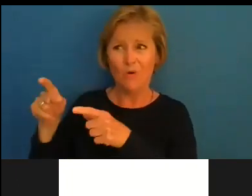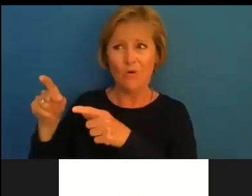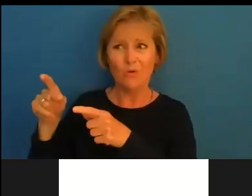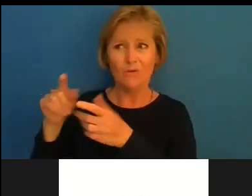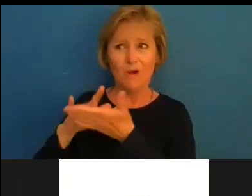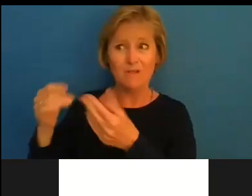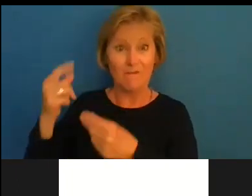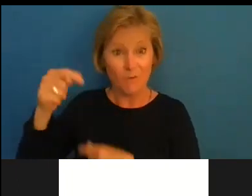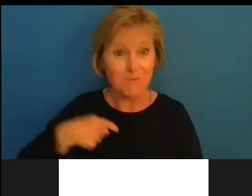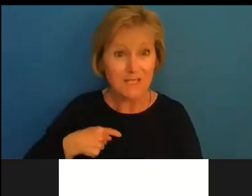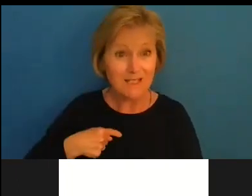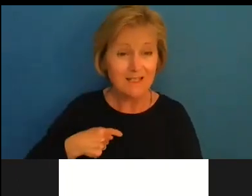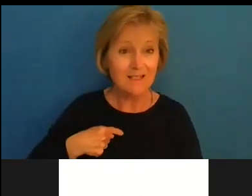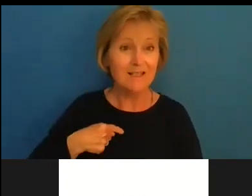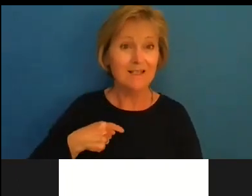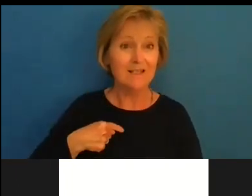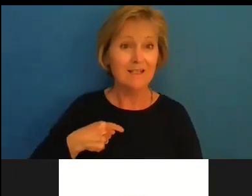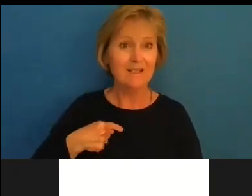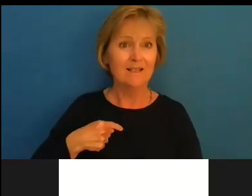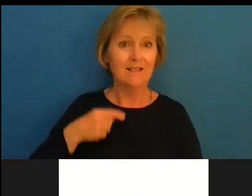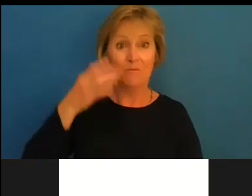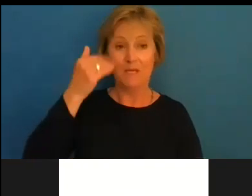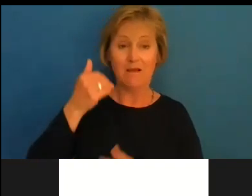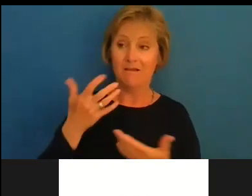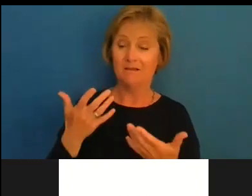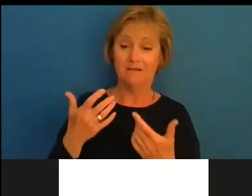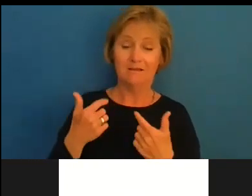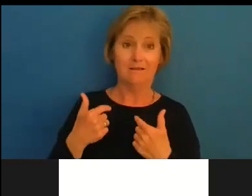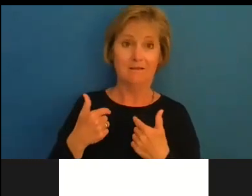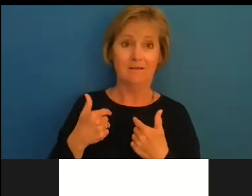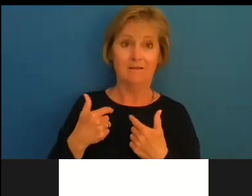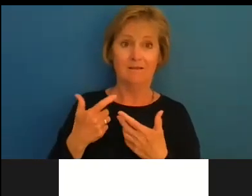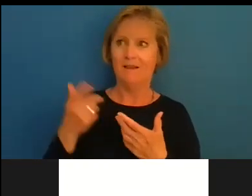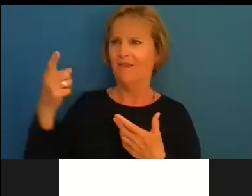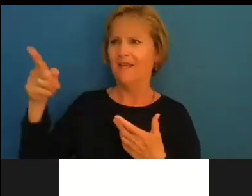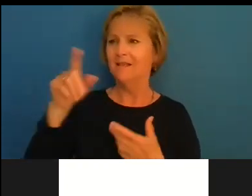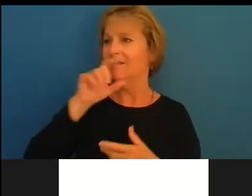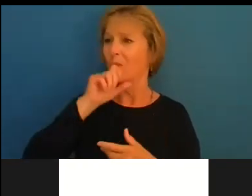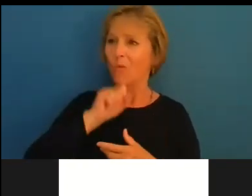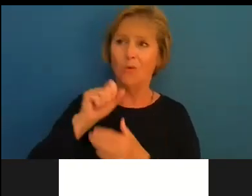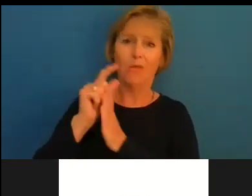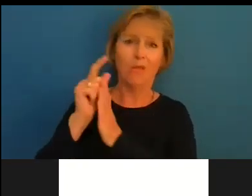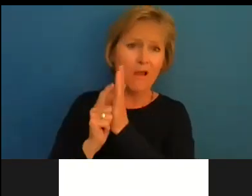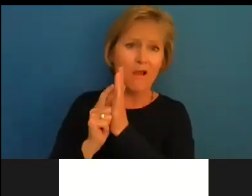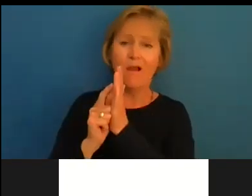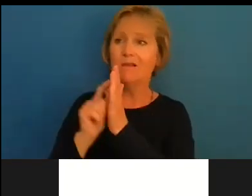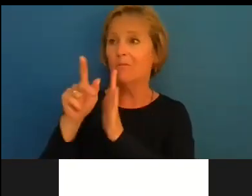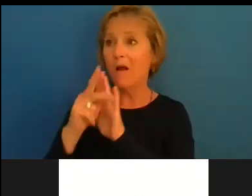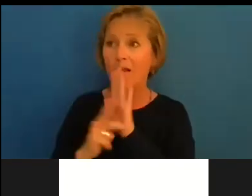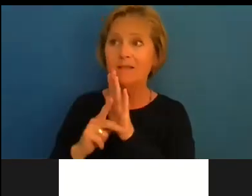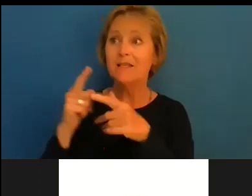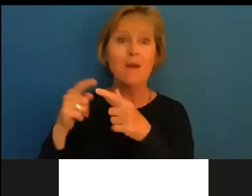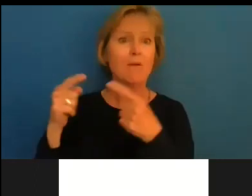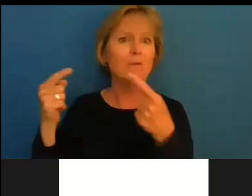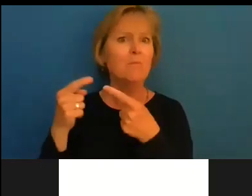for me because of these draconian laws that we have around pain management medication.